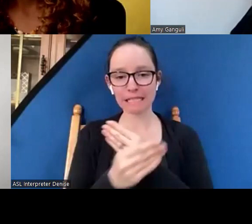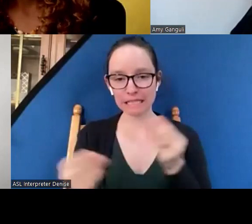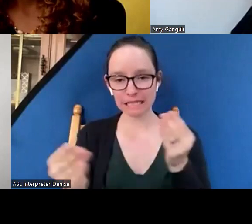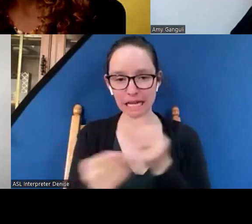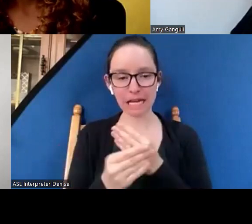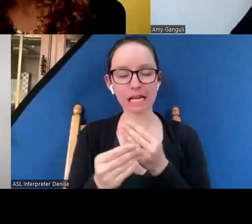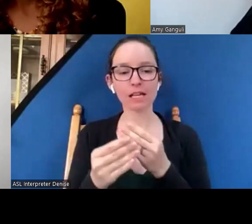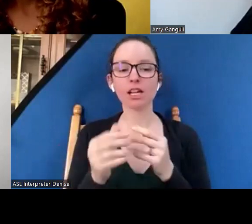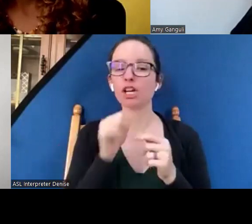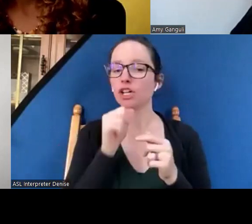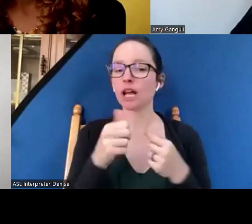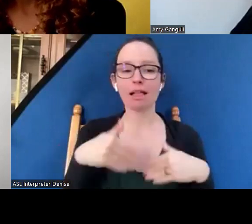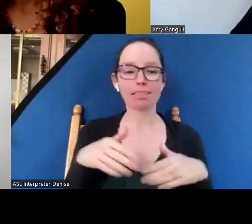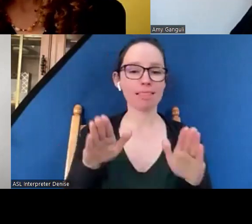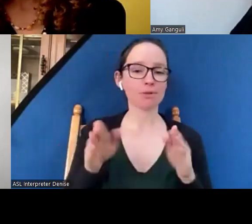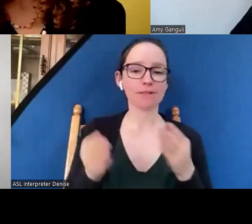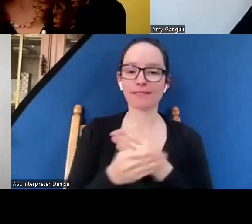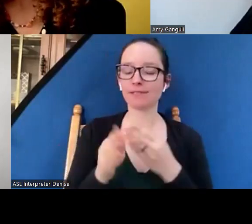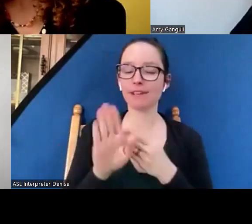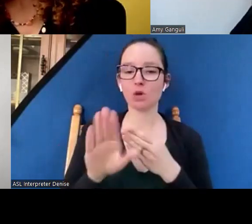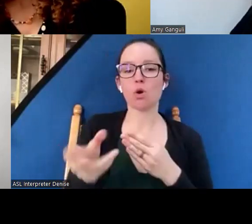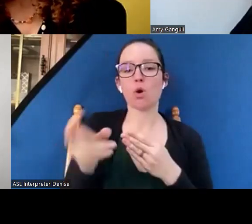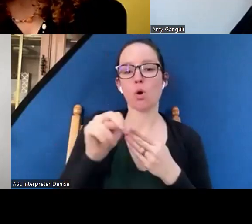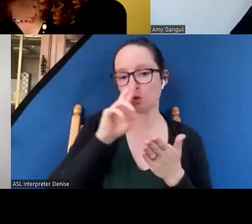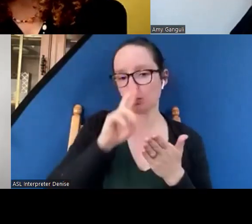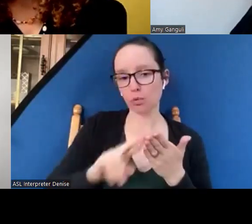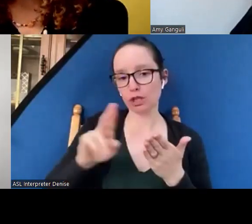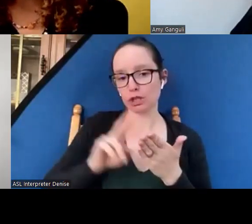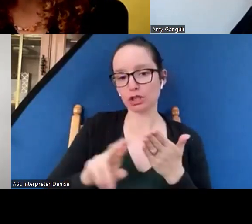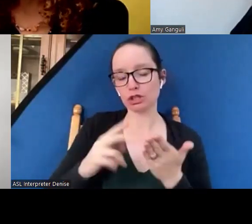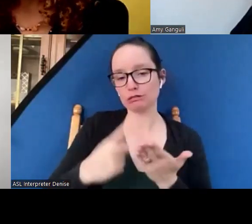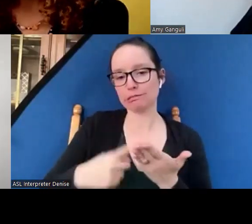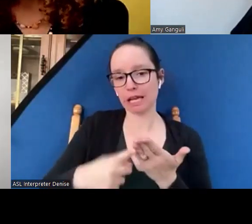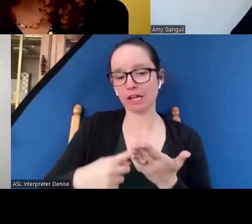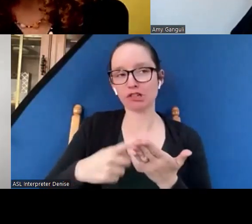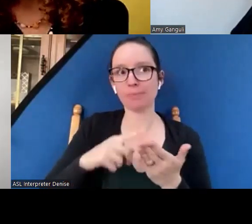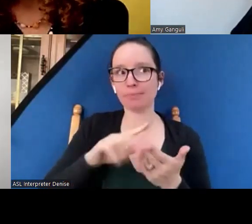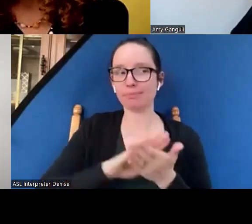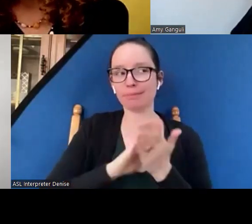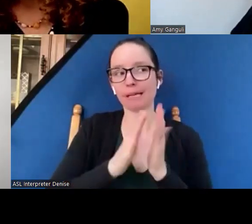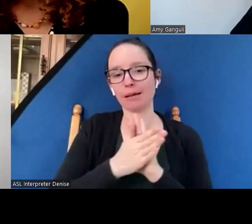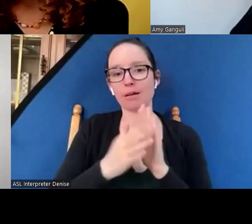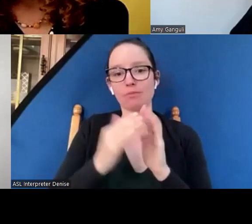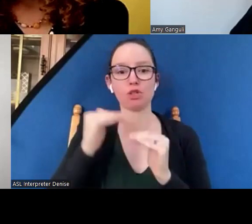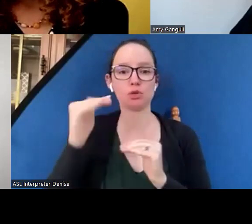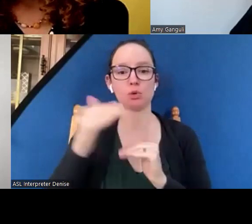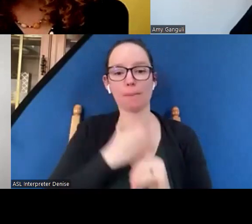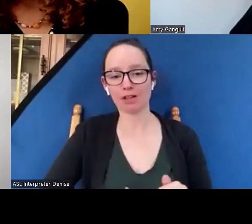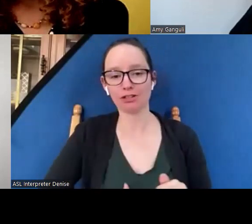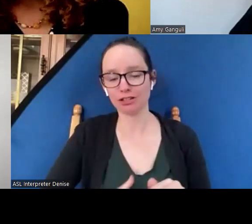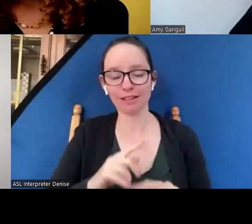own research because you would get too passionate about it. And so you could provide your data and then step back and let